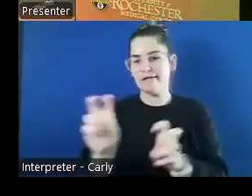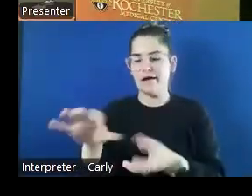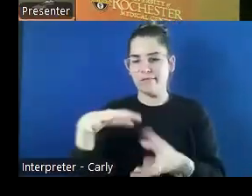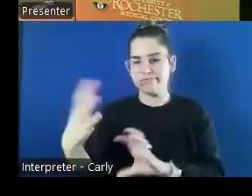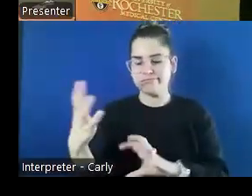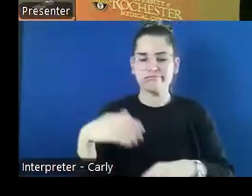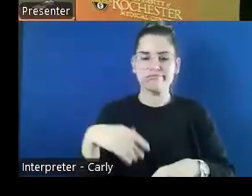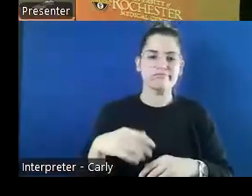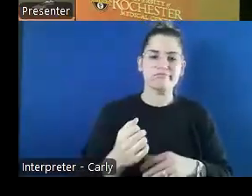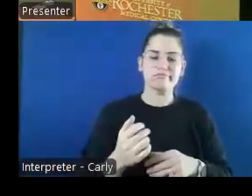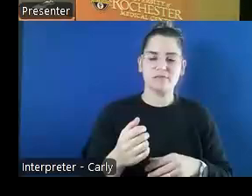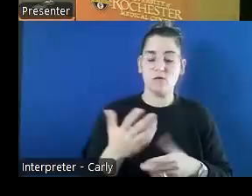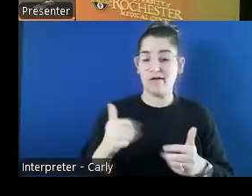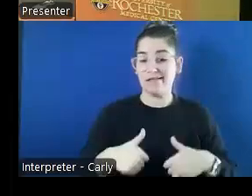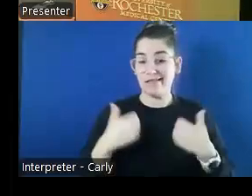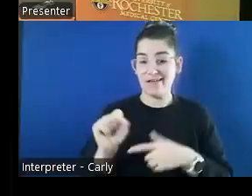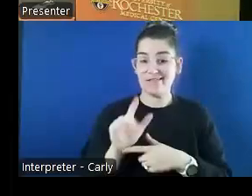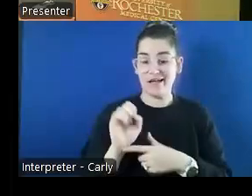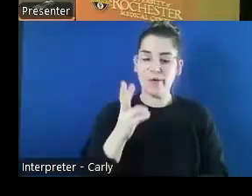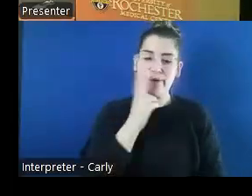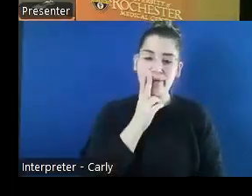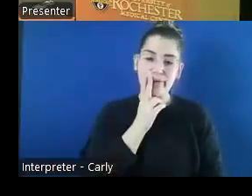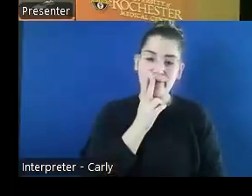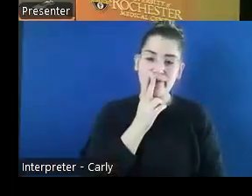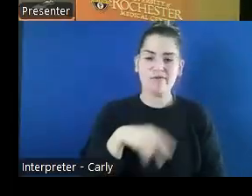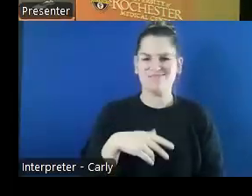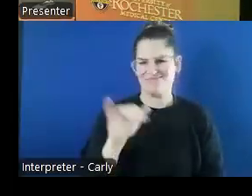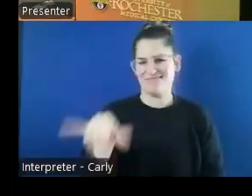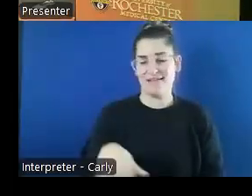or it's because of Lifestyle right smoking so those things certainly contribute but it